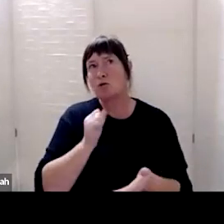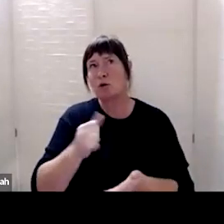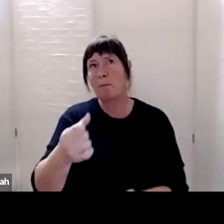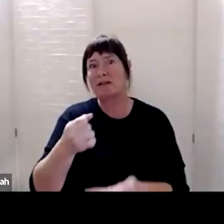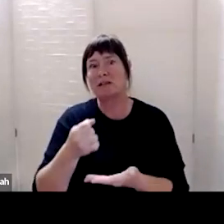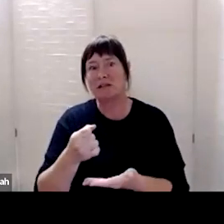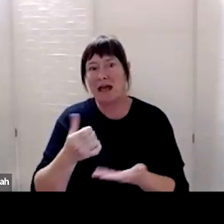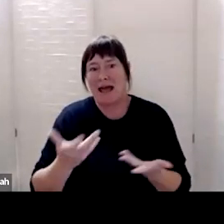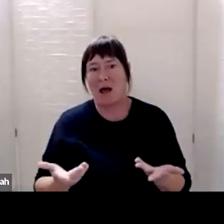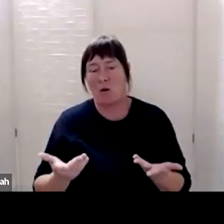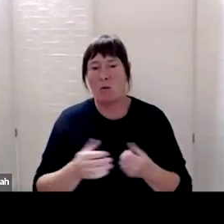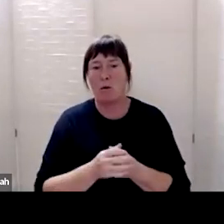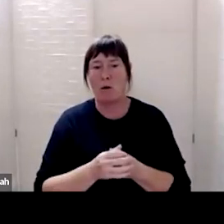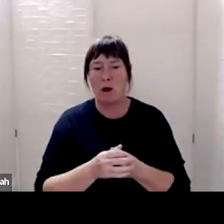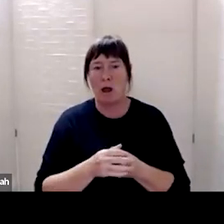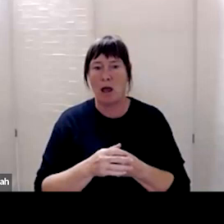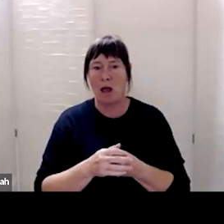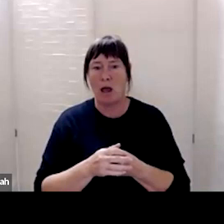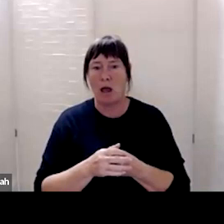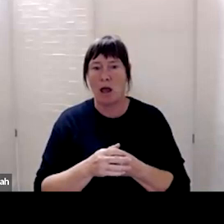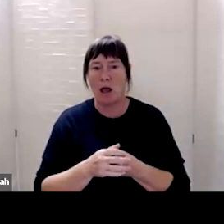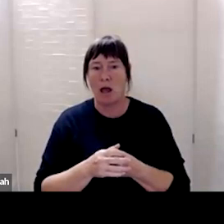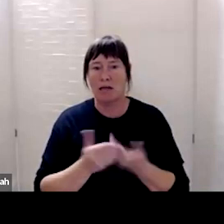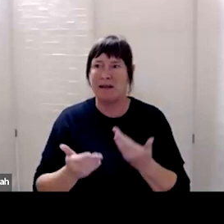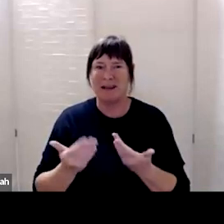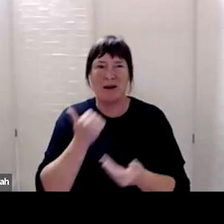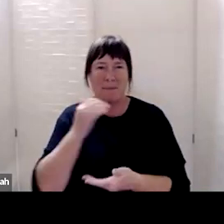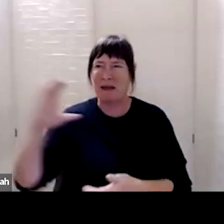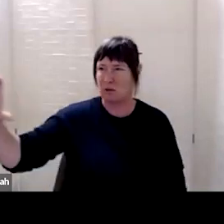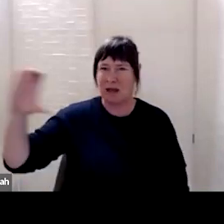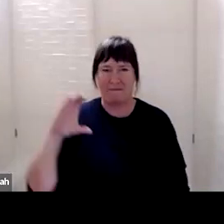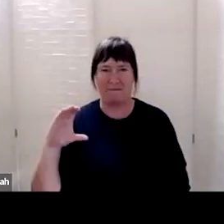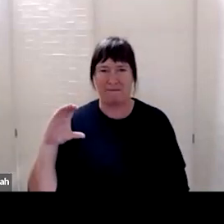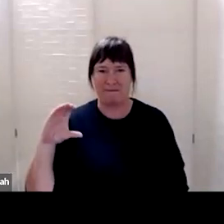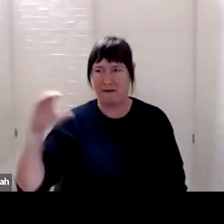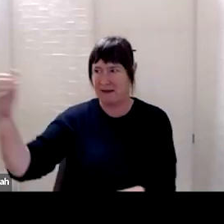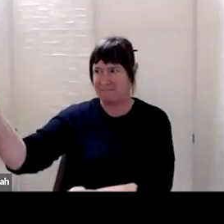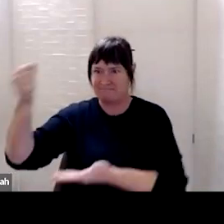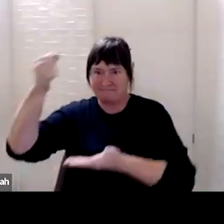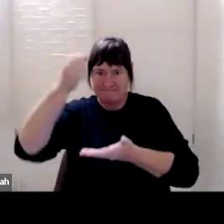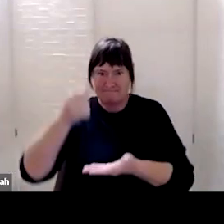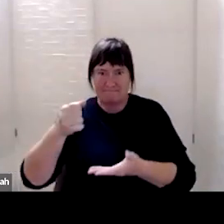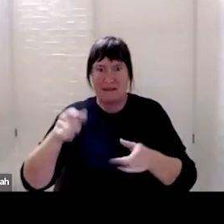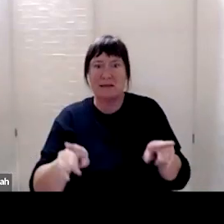and how to set the budget based on the allocation that you have. Because again, going back to what Amanda said, it is